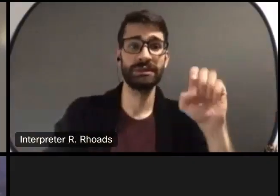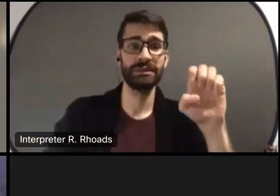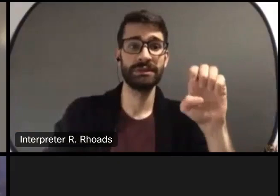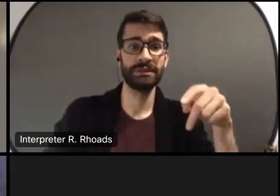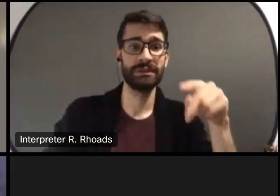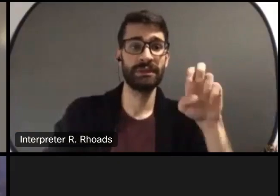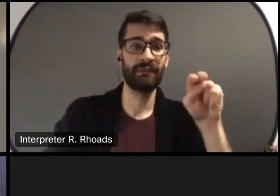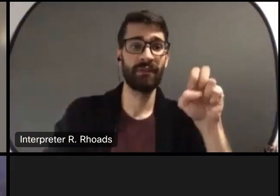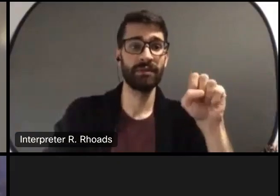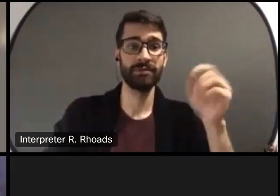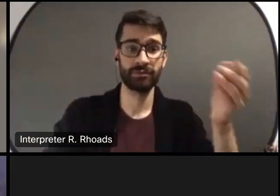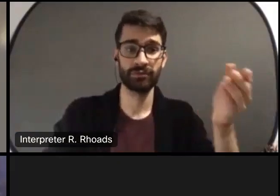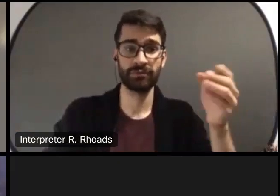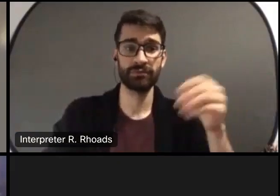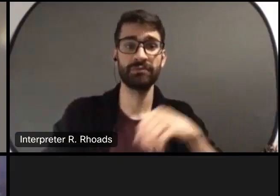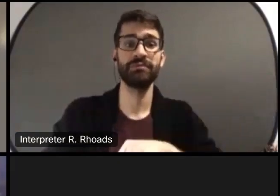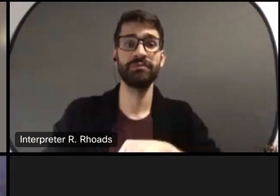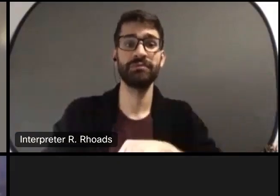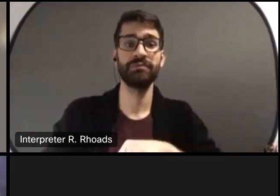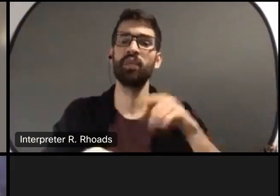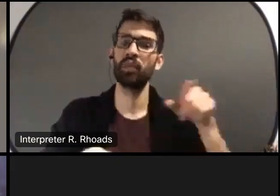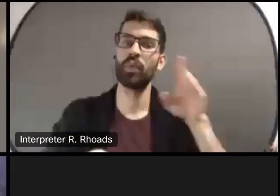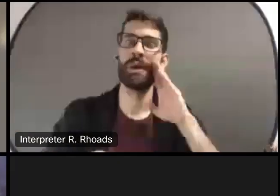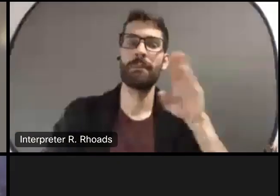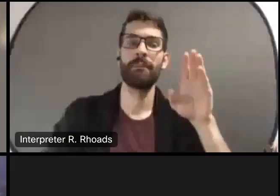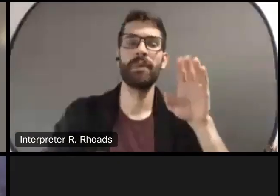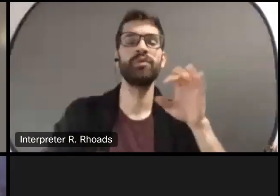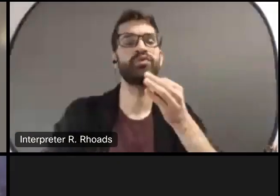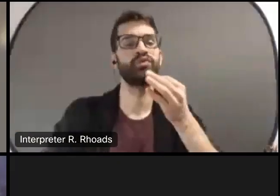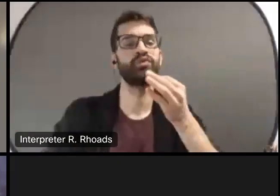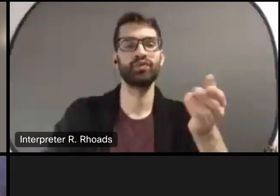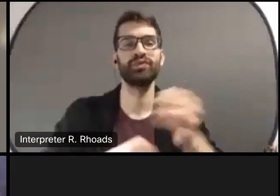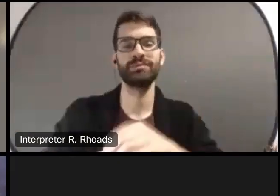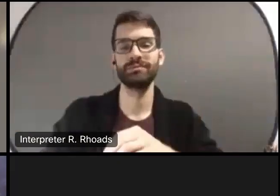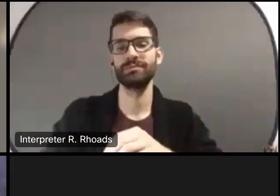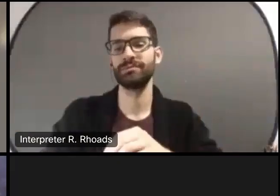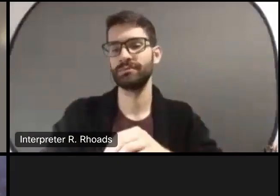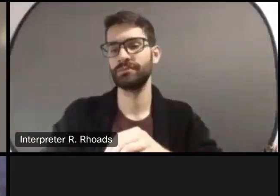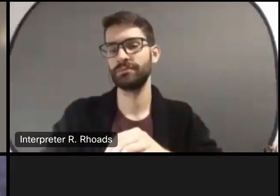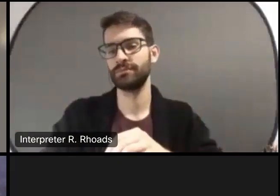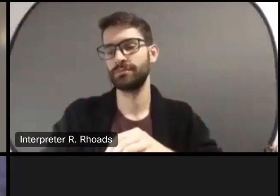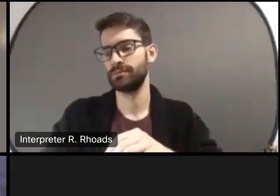unmuted, well you will be, in a second. There you go. (Stevens) Hello everyone. Thank you so